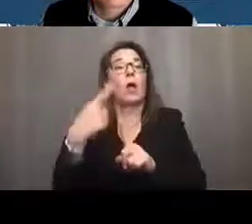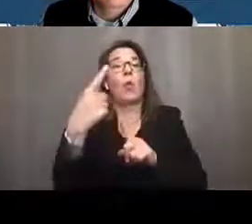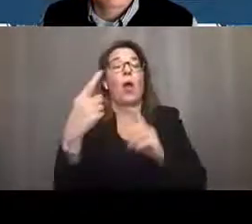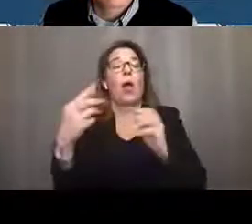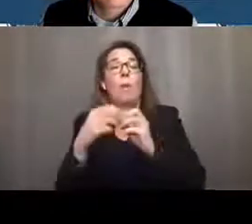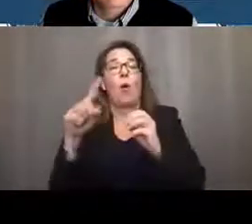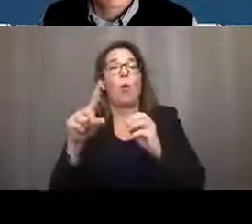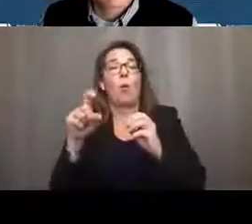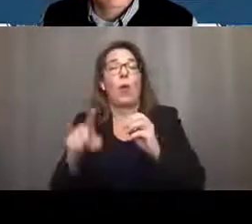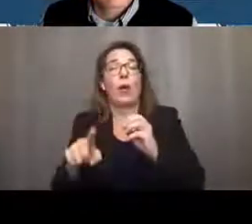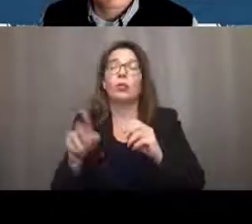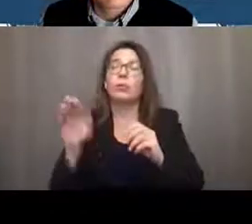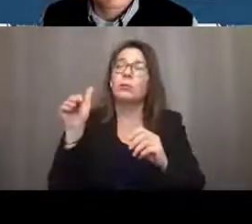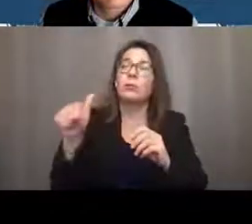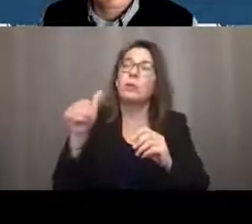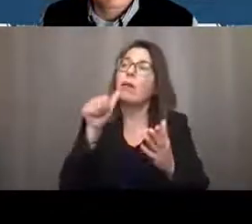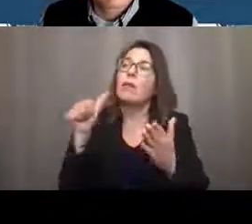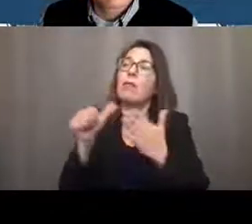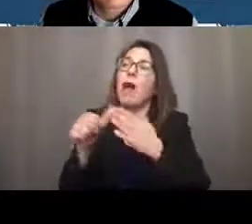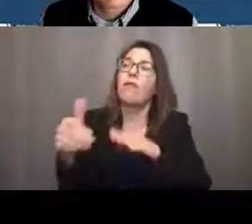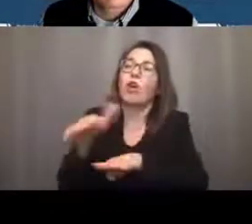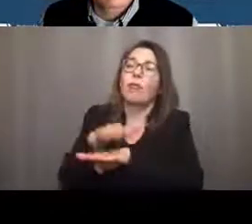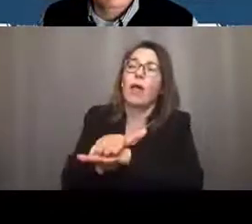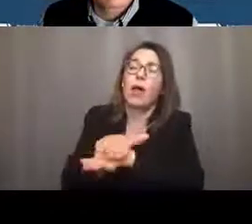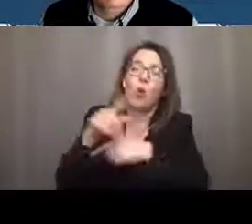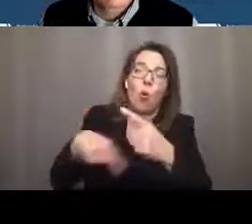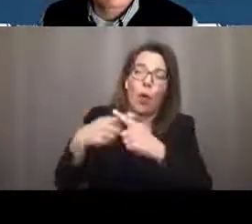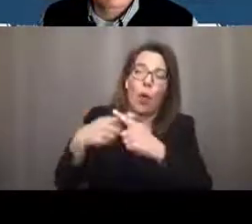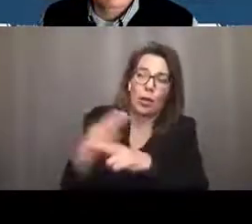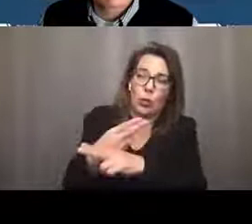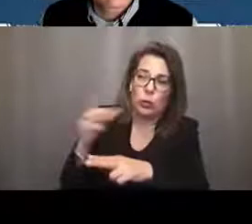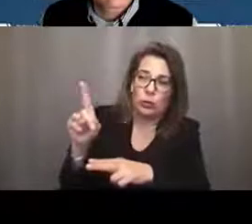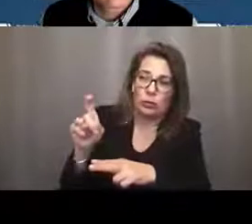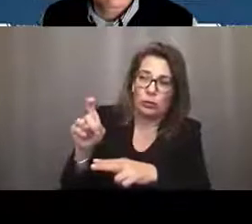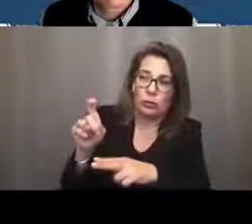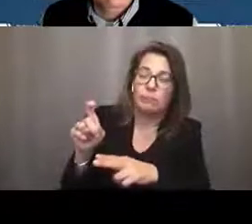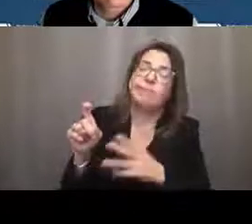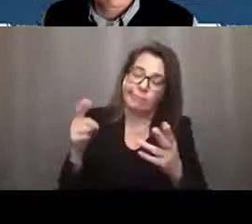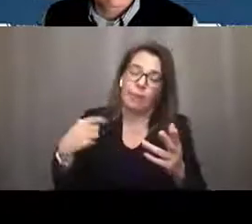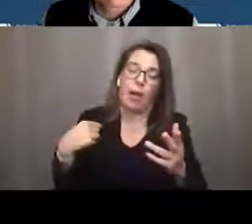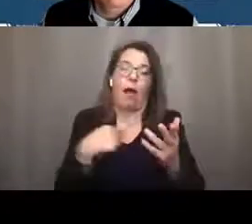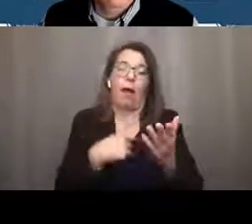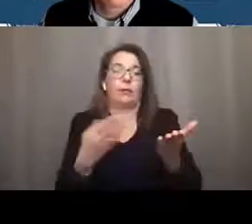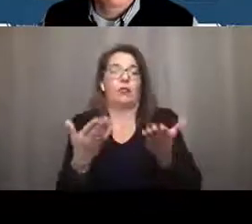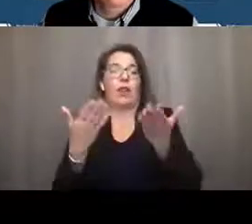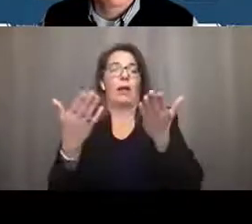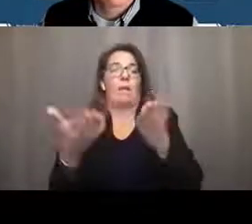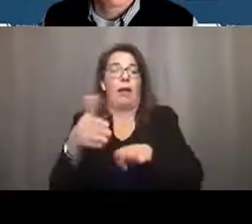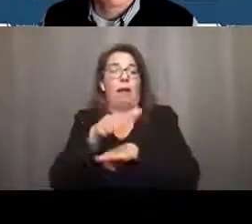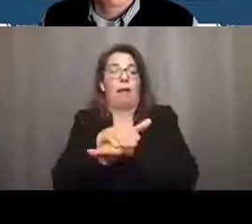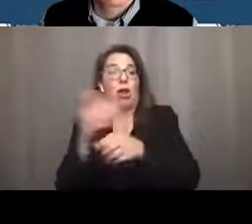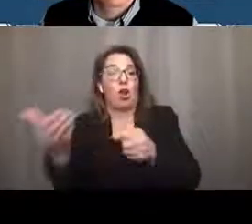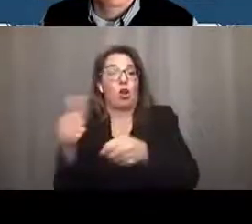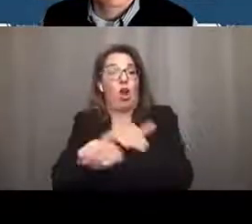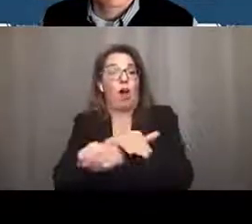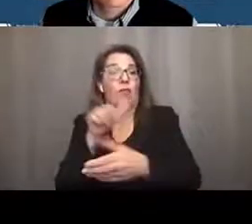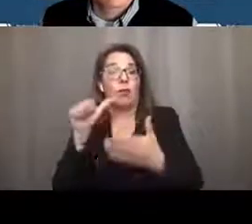when should you use a cover letter? We certainly recommend that you use it with any application